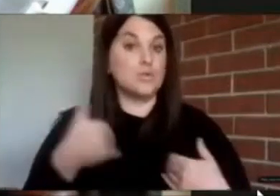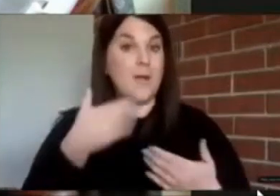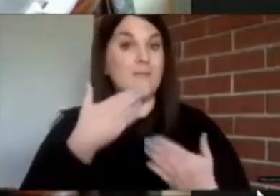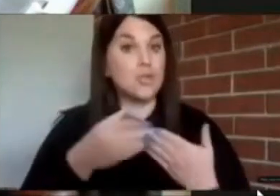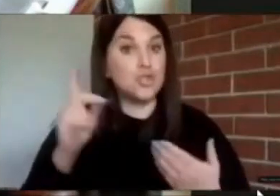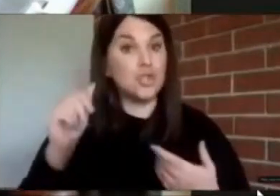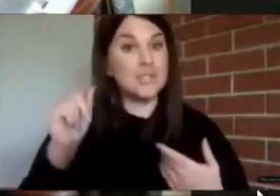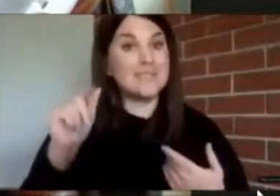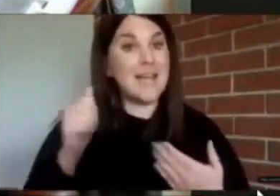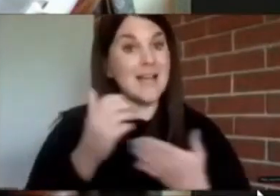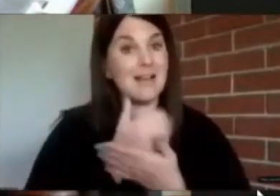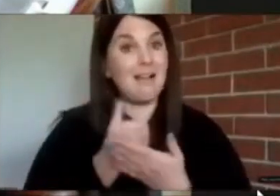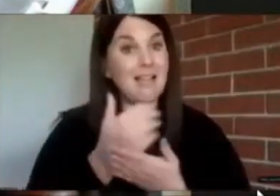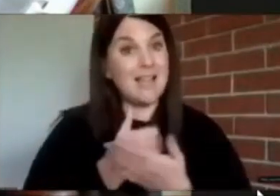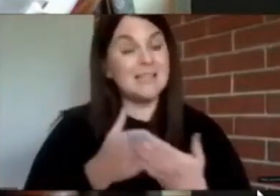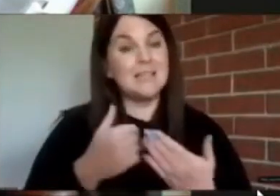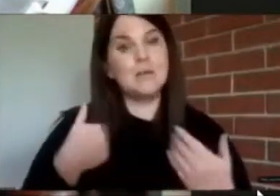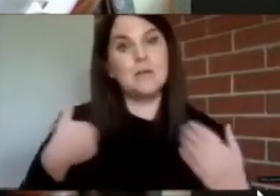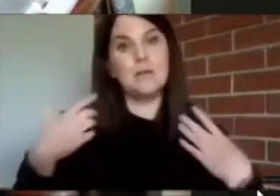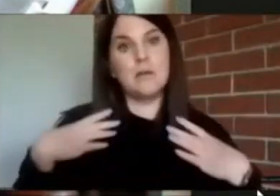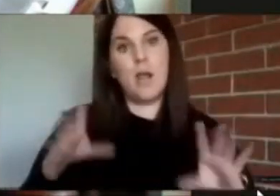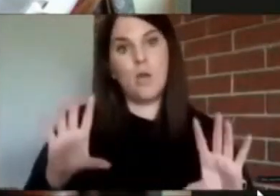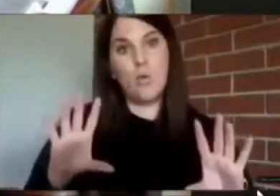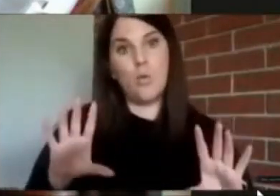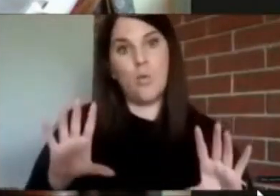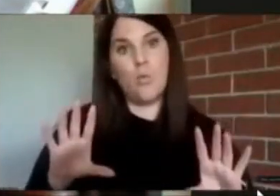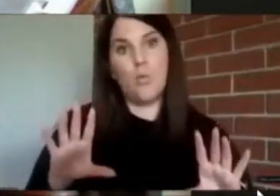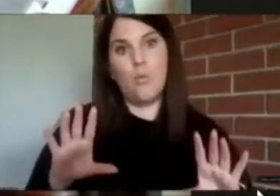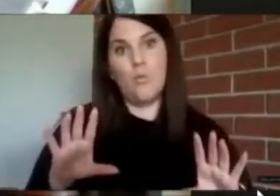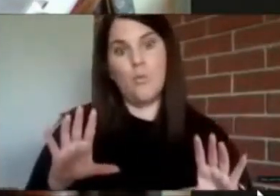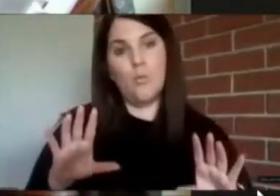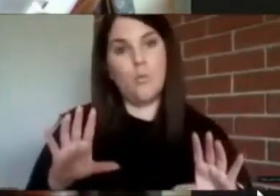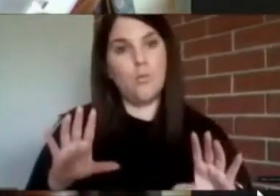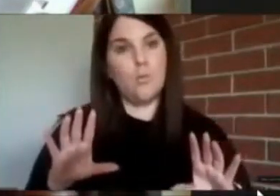collected. I don't want to expand and improve and we identified that.